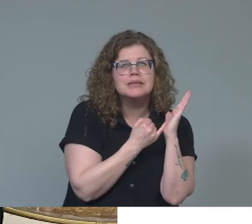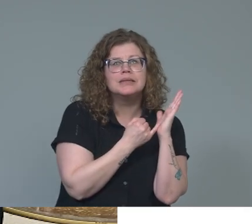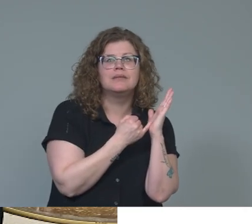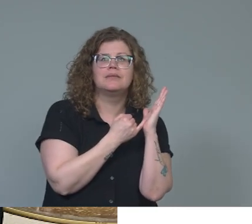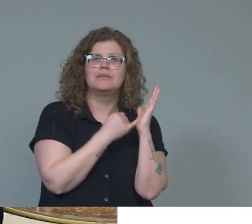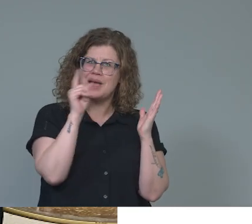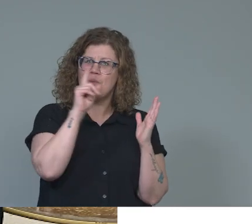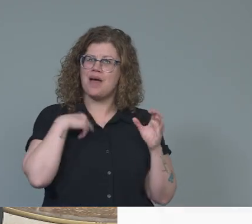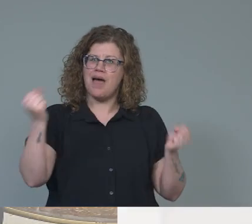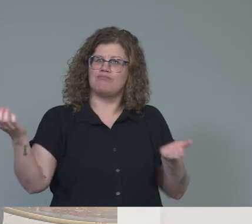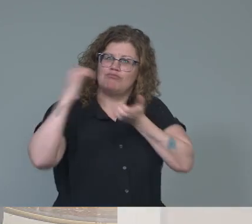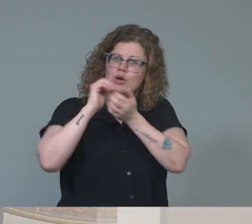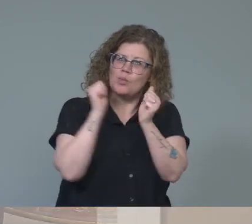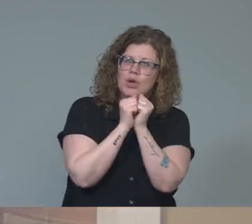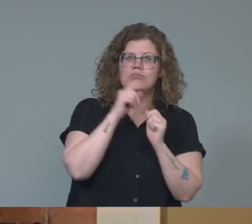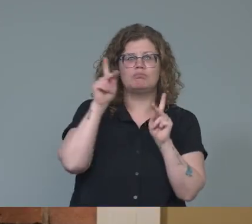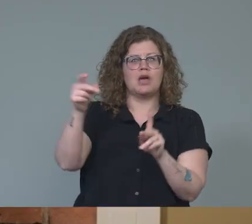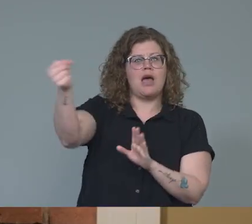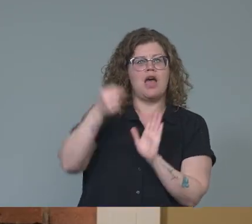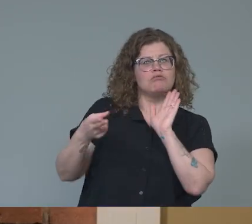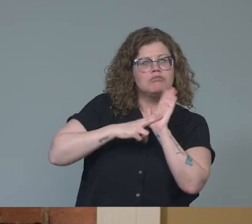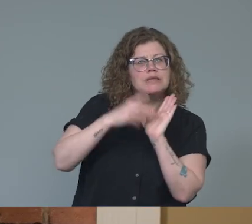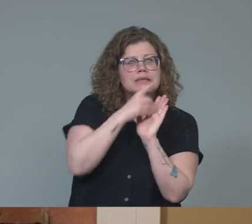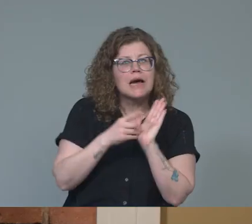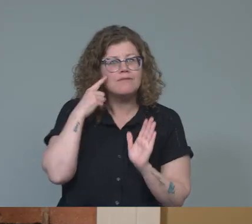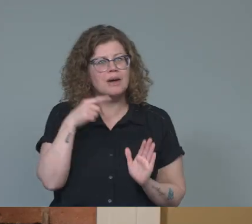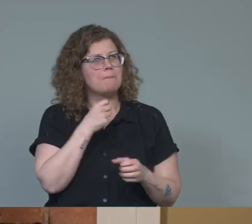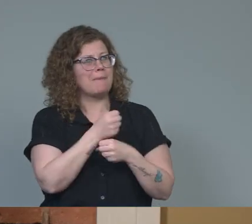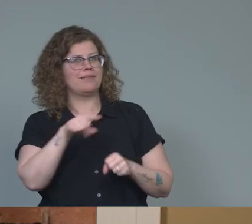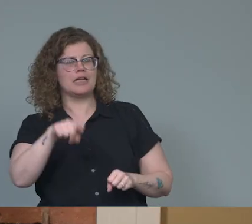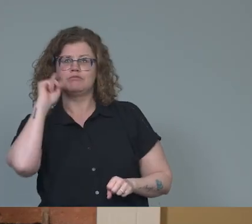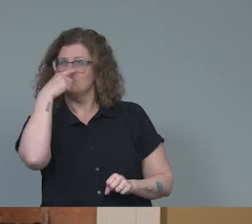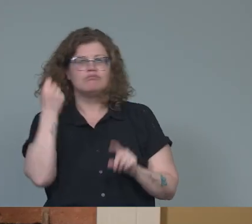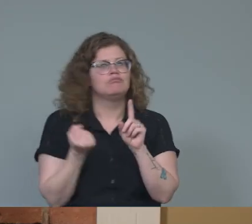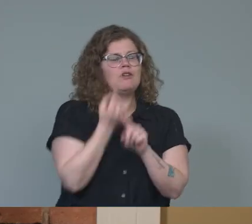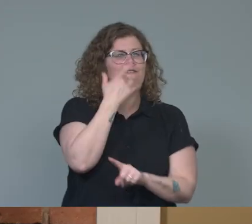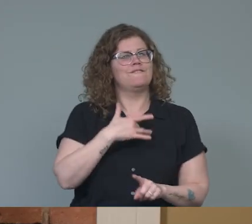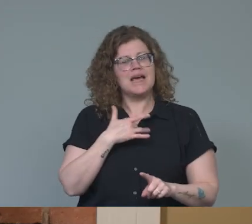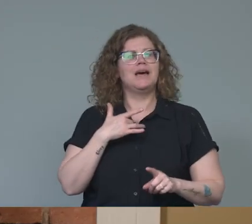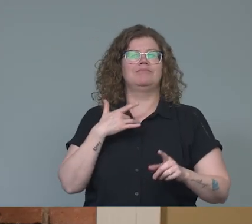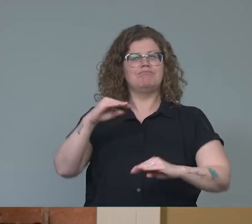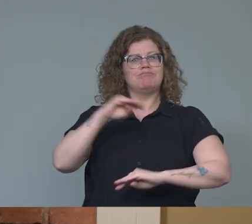within the Chinese Cultural Centre based on any events that they might be having, which are often food-based events.